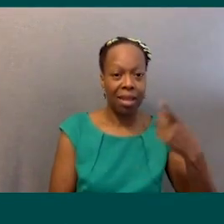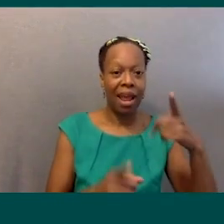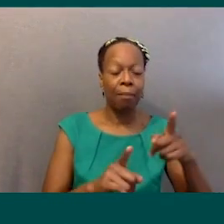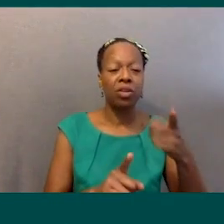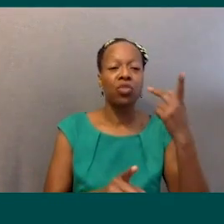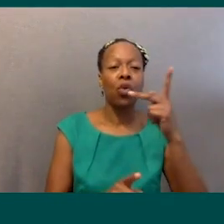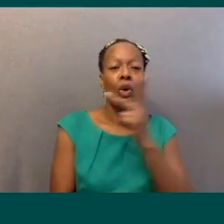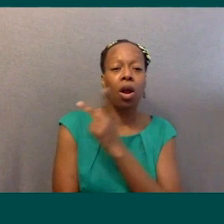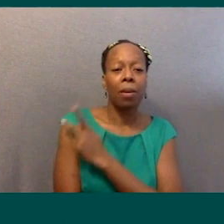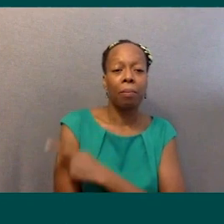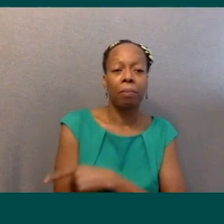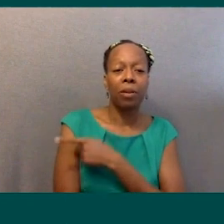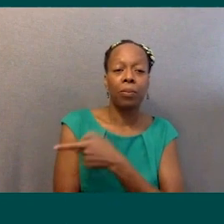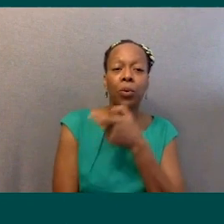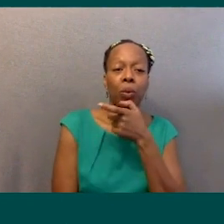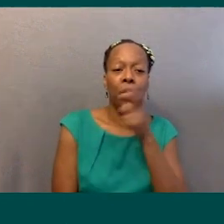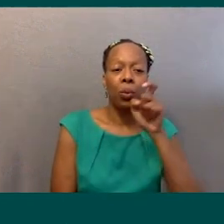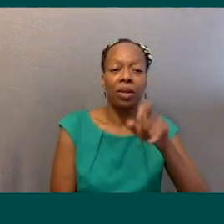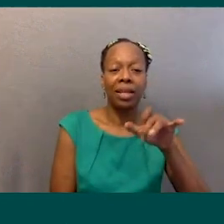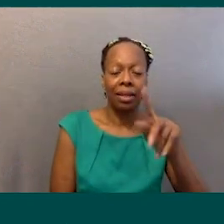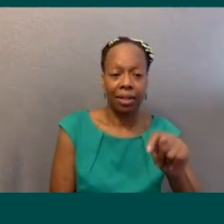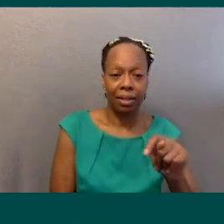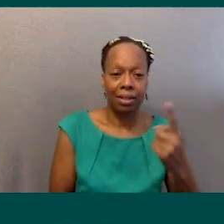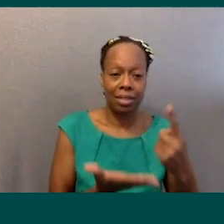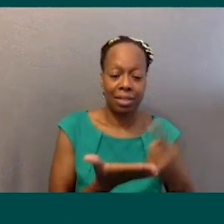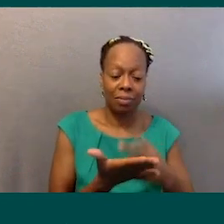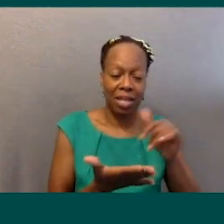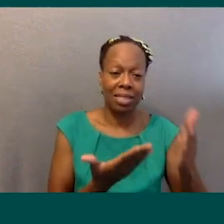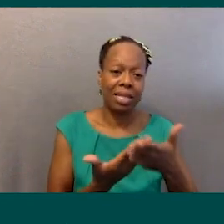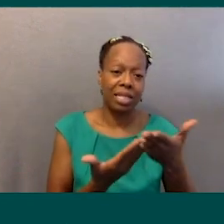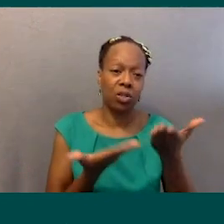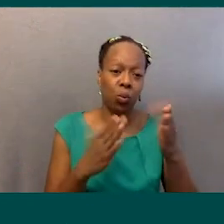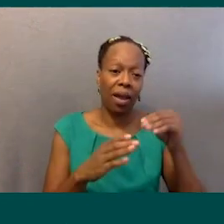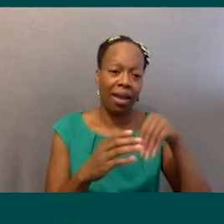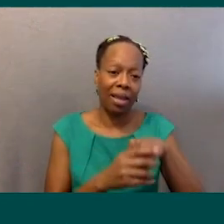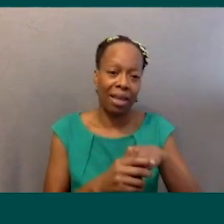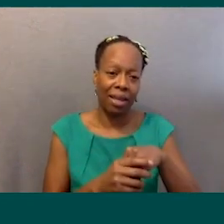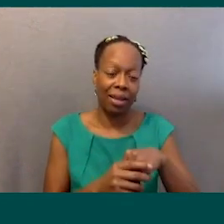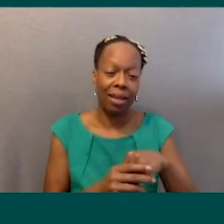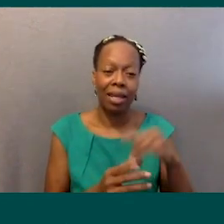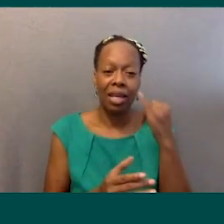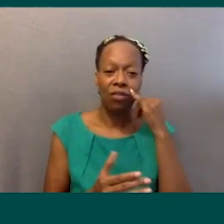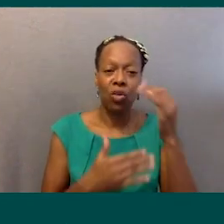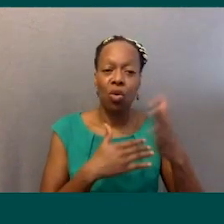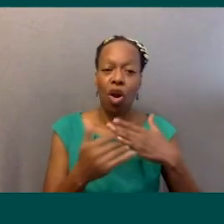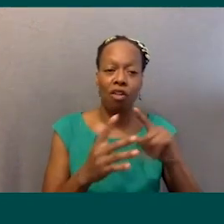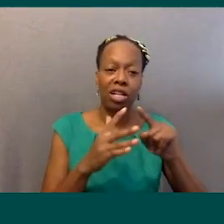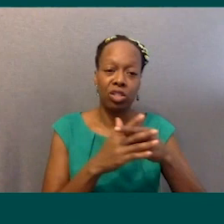So sometimes that's actually an easier way in, is if you already started with EI services.